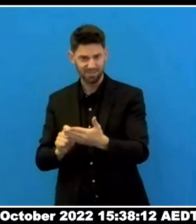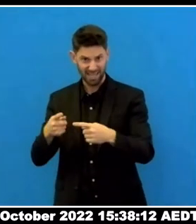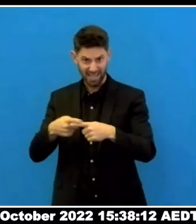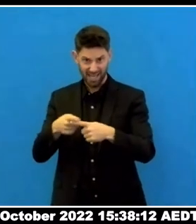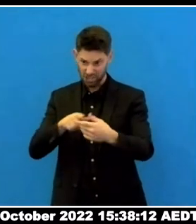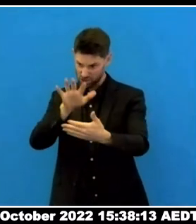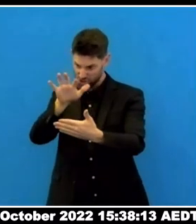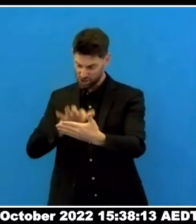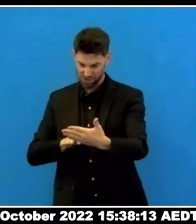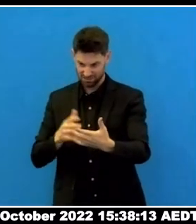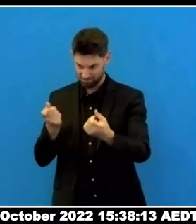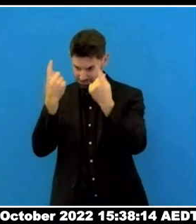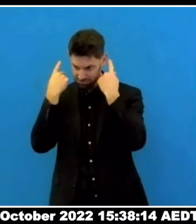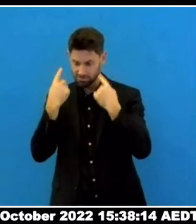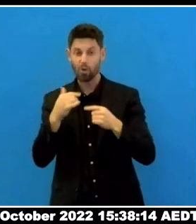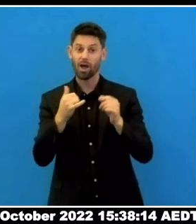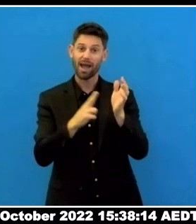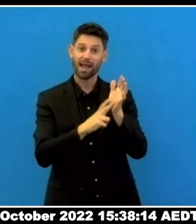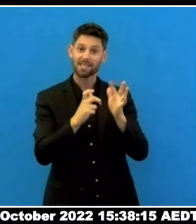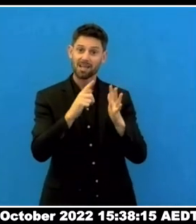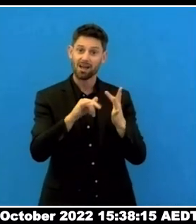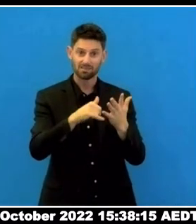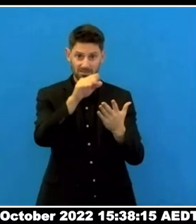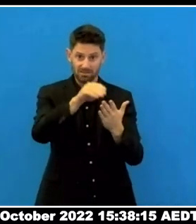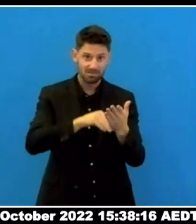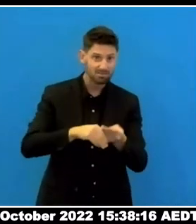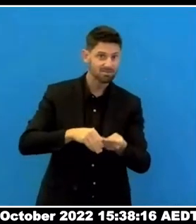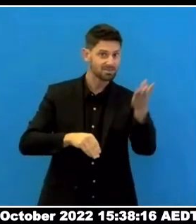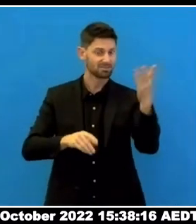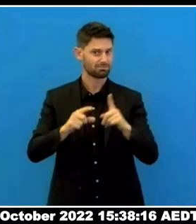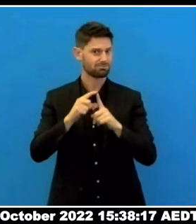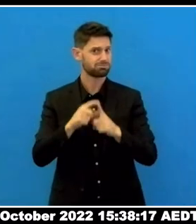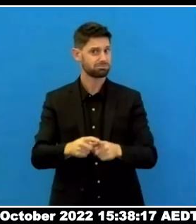It's hard because as soon as you ask for an invoice for an interpreter,